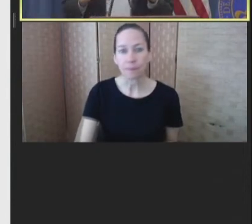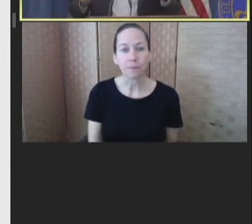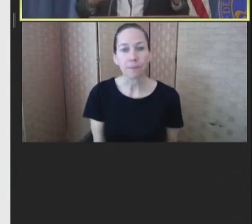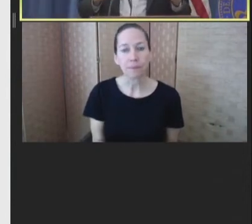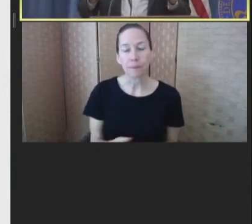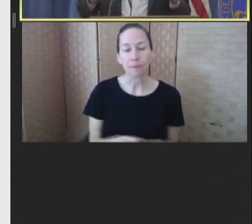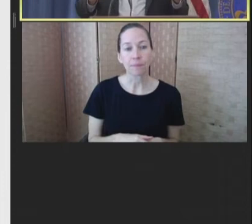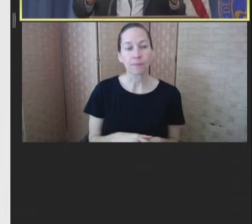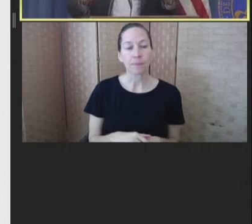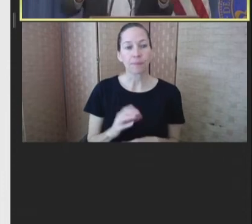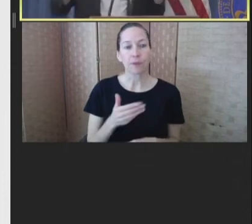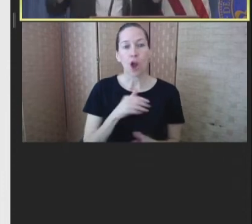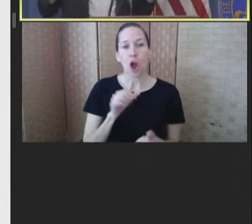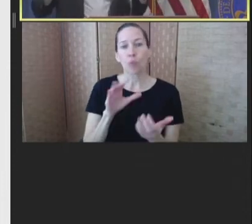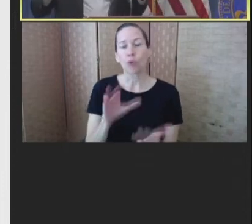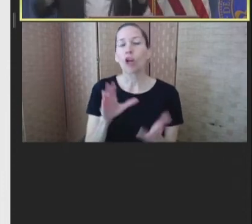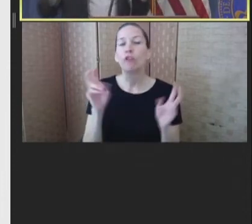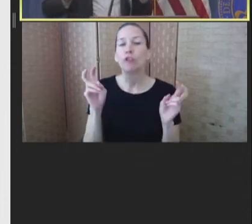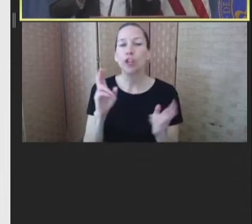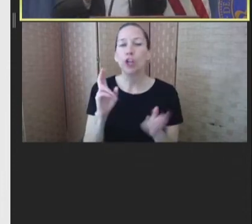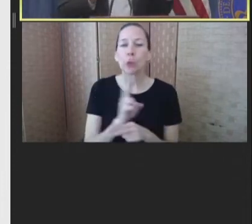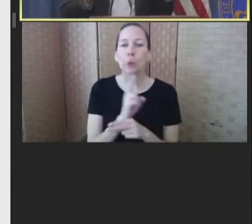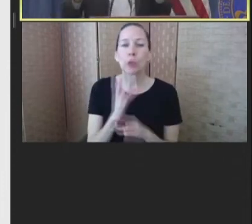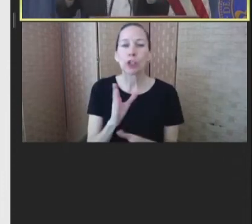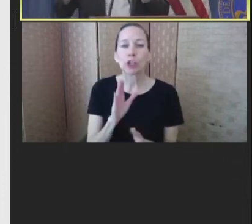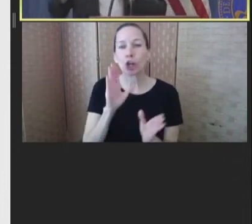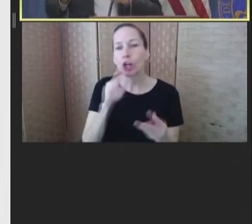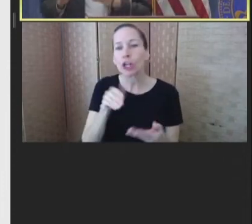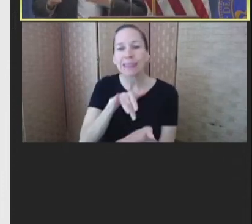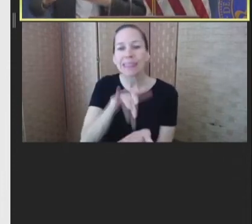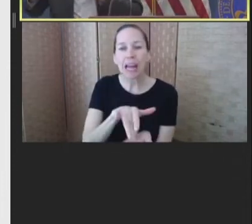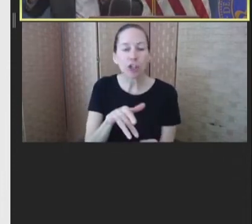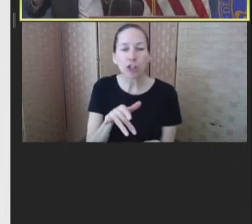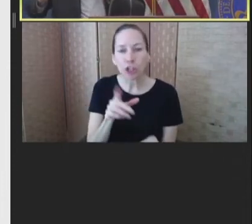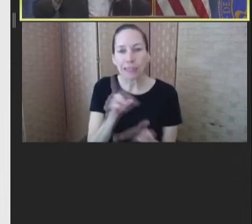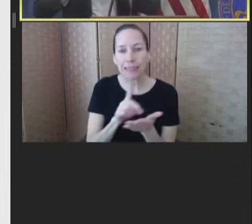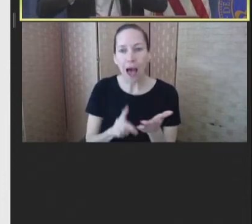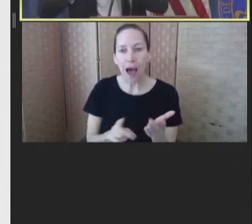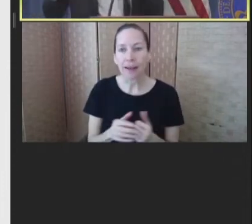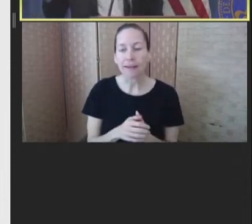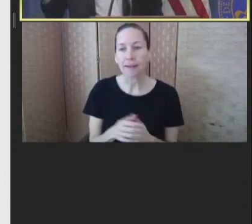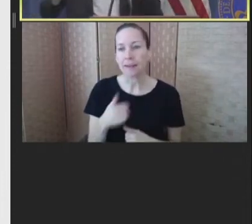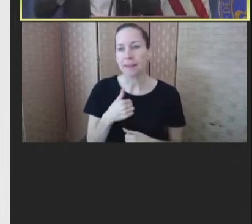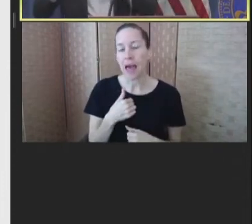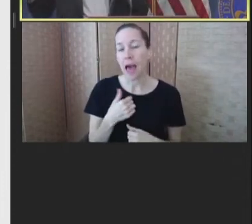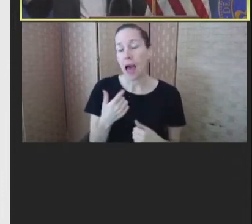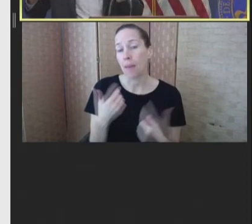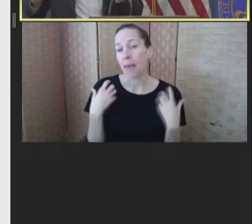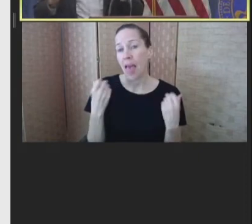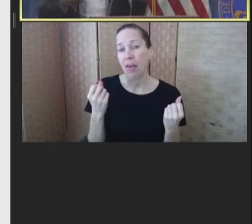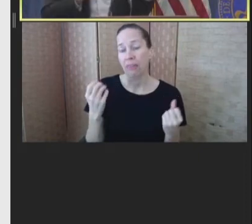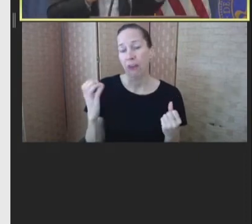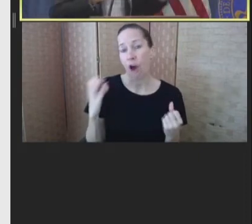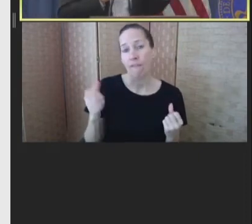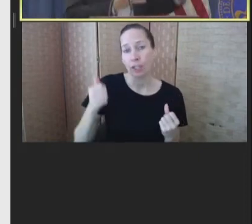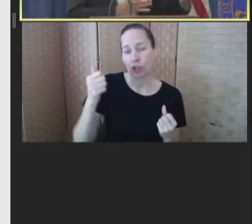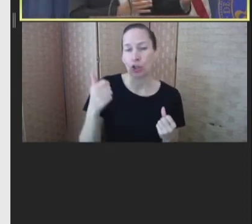of user-centered design. It was just, I see myself, you know, the local health officer, as kind of a bridge between you all as sort of national leadership and households.